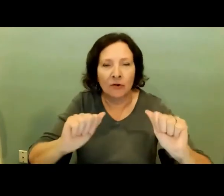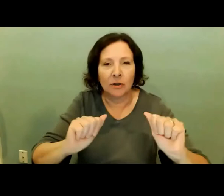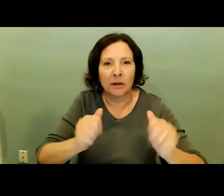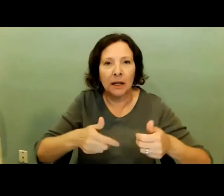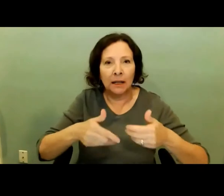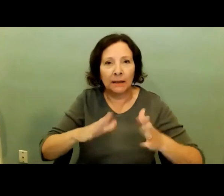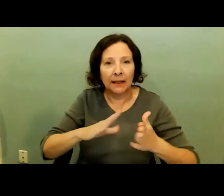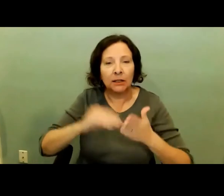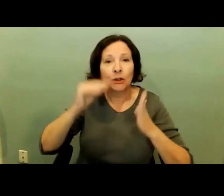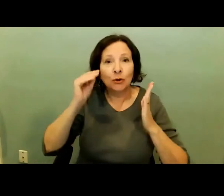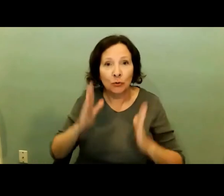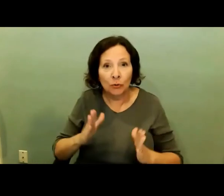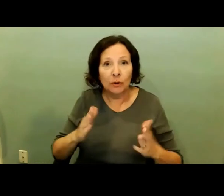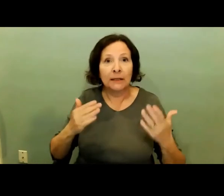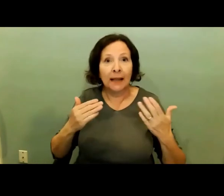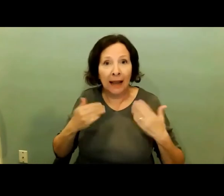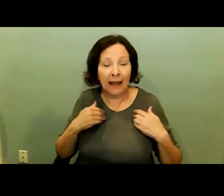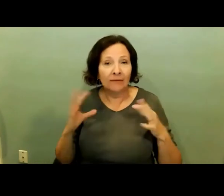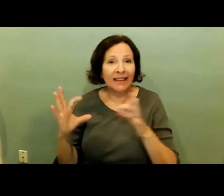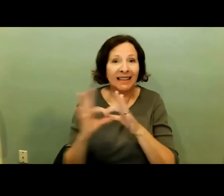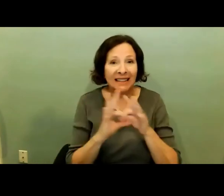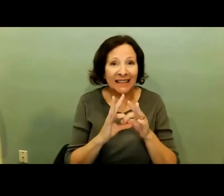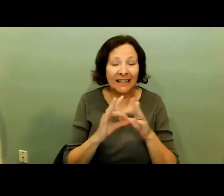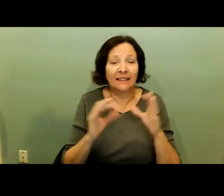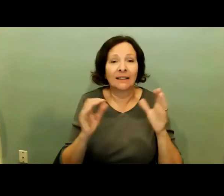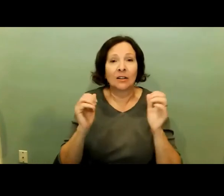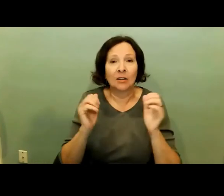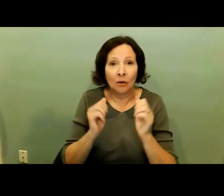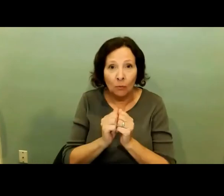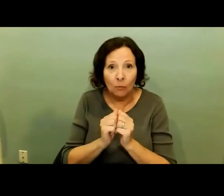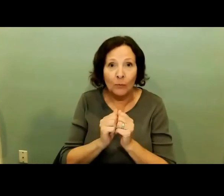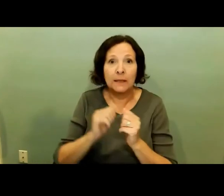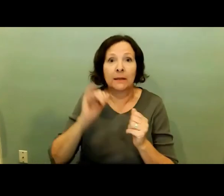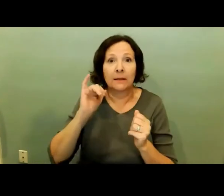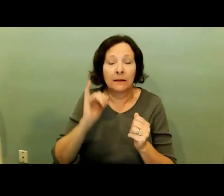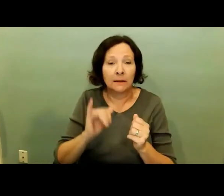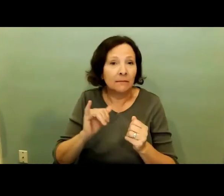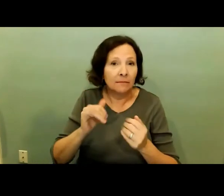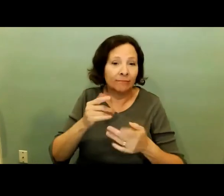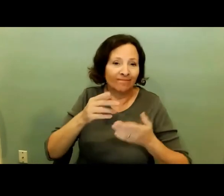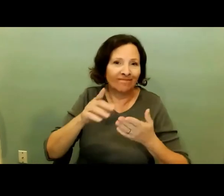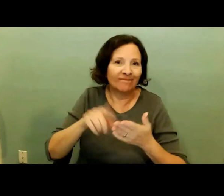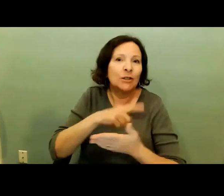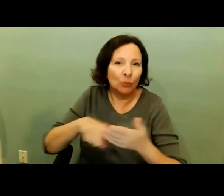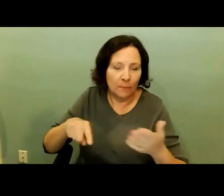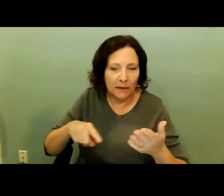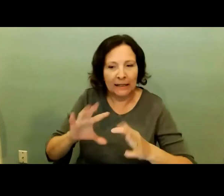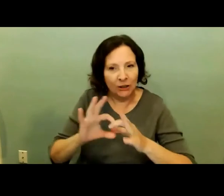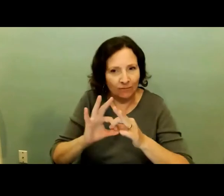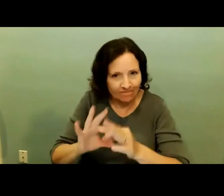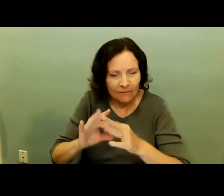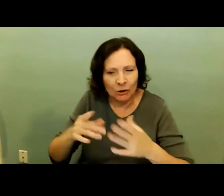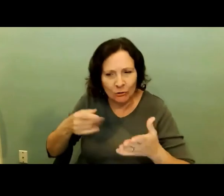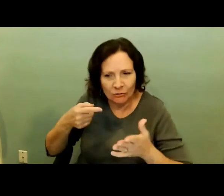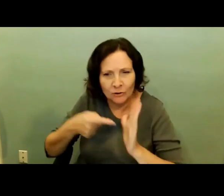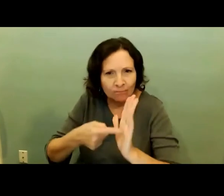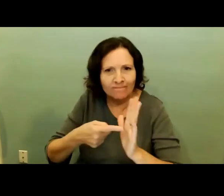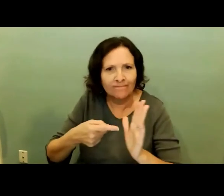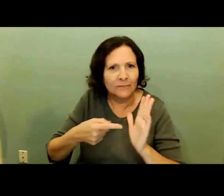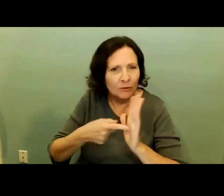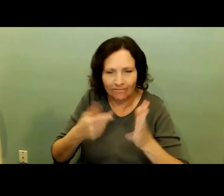discrimination, reinforced by policies. We should study individual biases and also establish